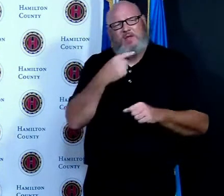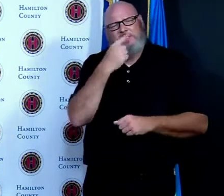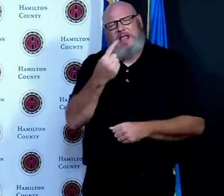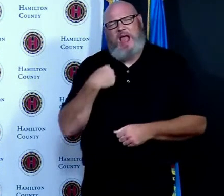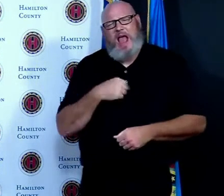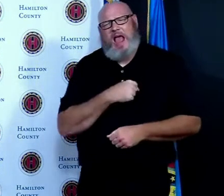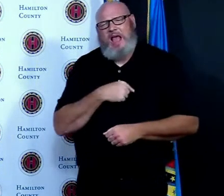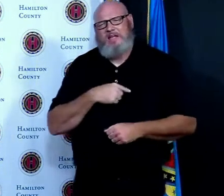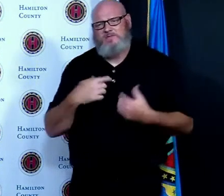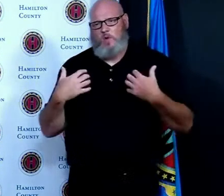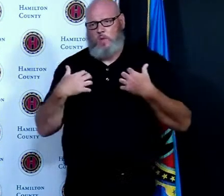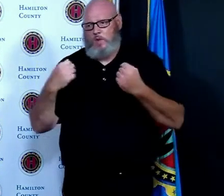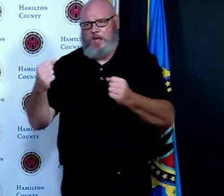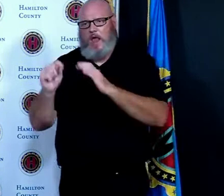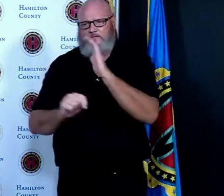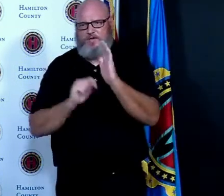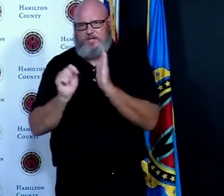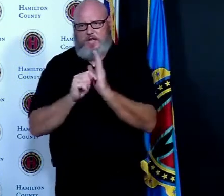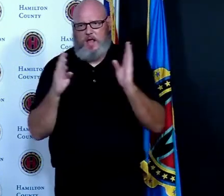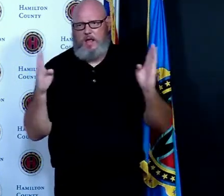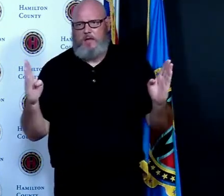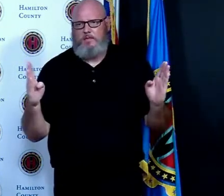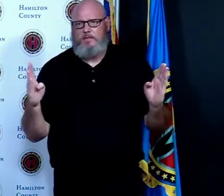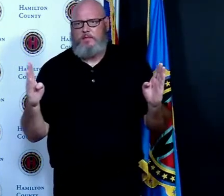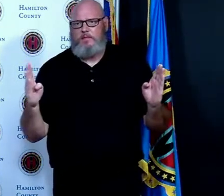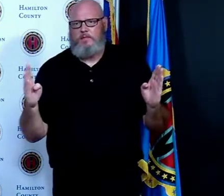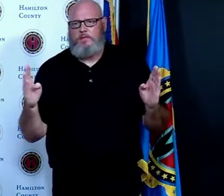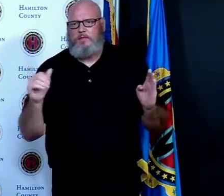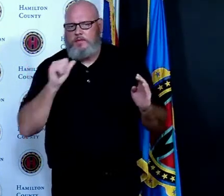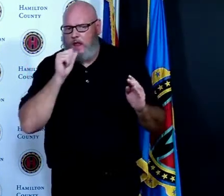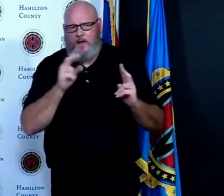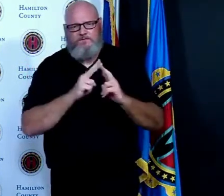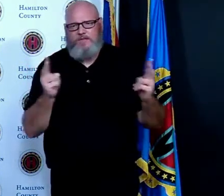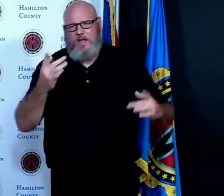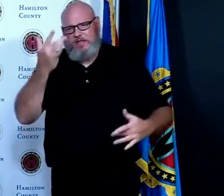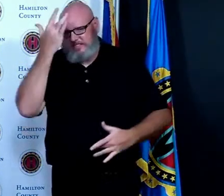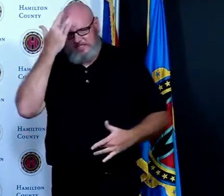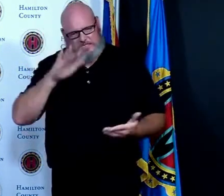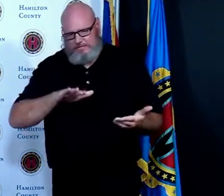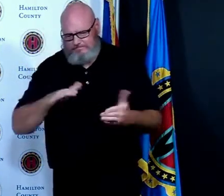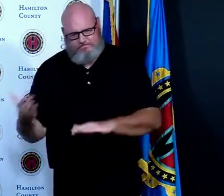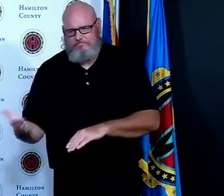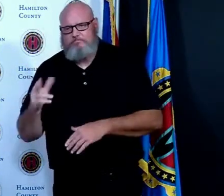and the disease is not fatal for them there sometimes are lasting health consequences